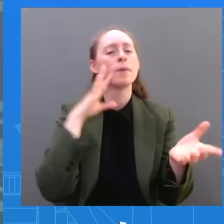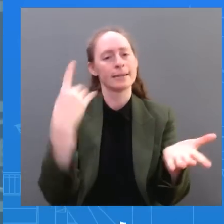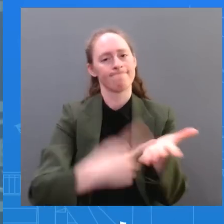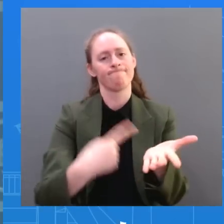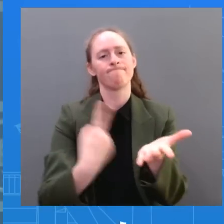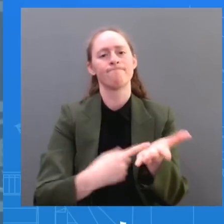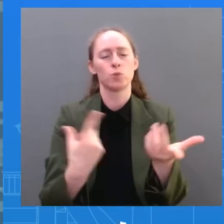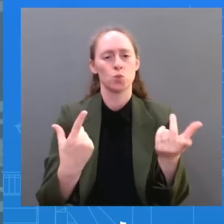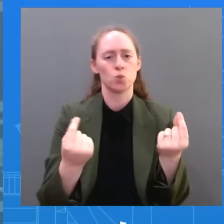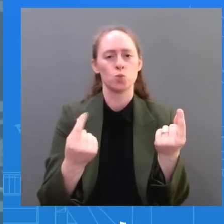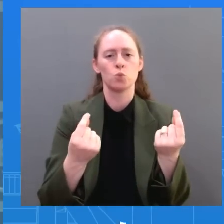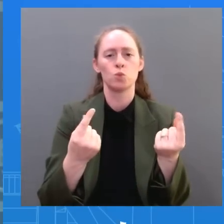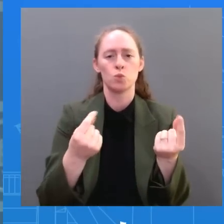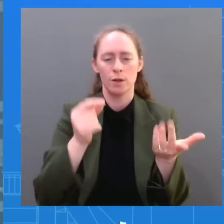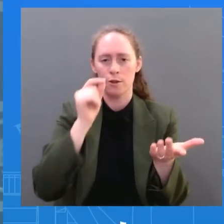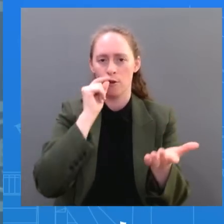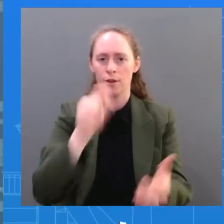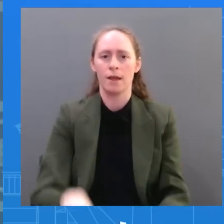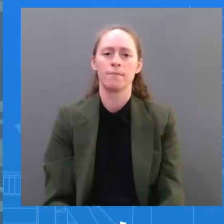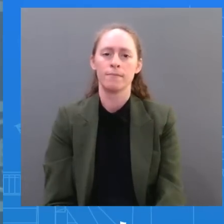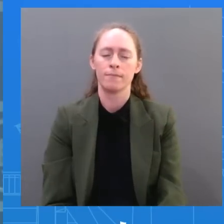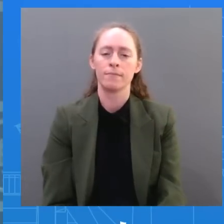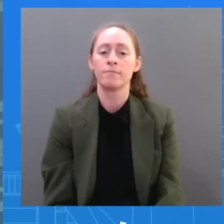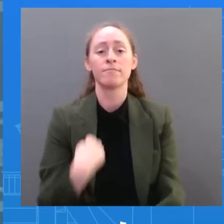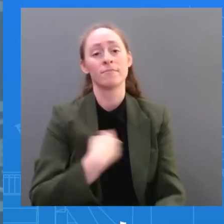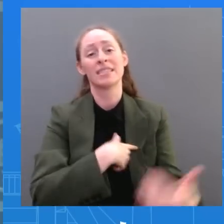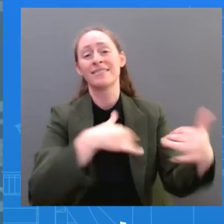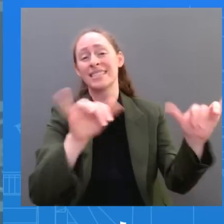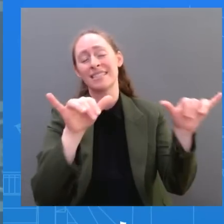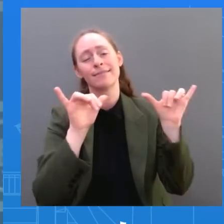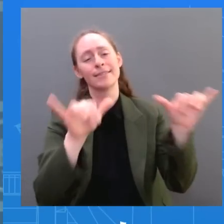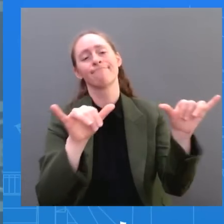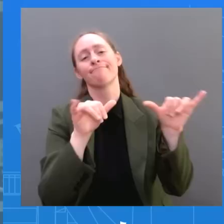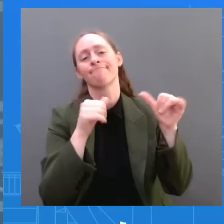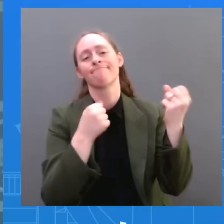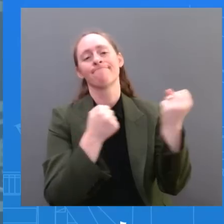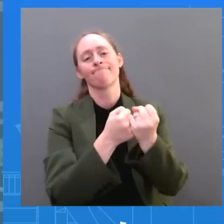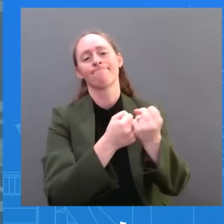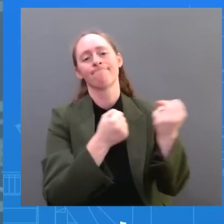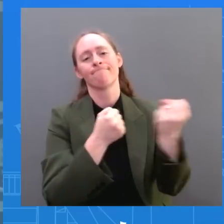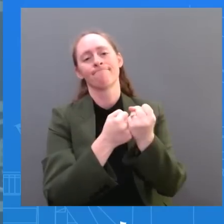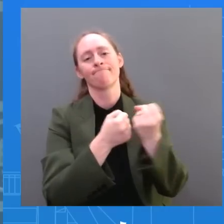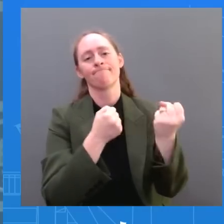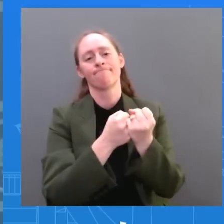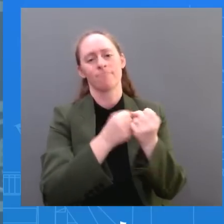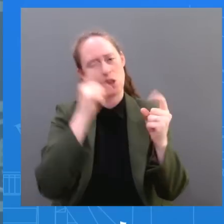make sure we put Ukraine in the most -- in the most strongest kind of position